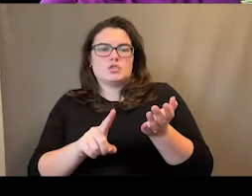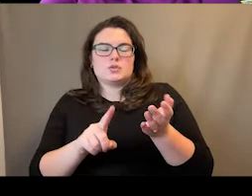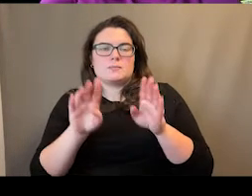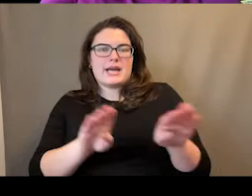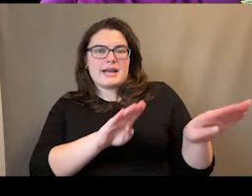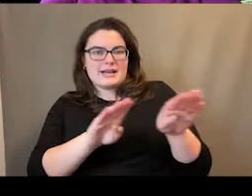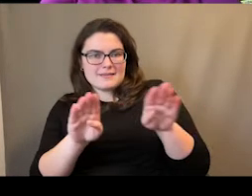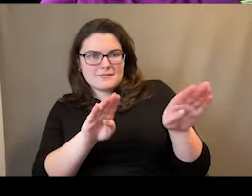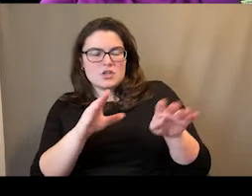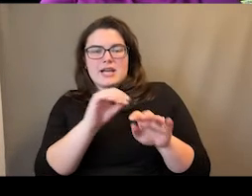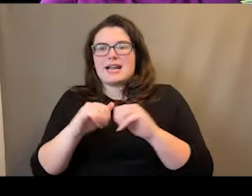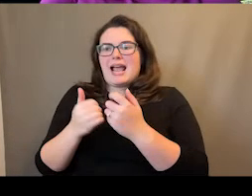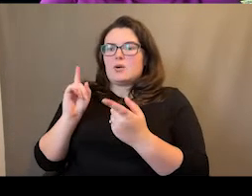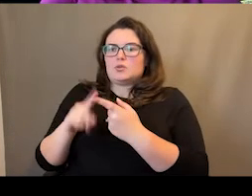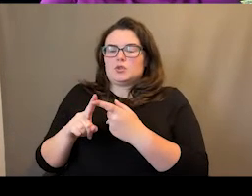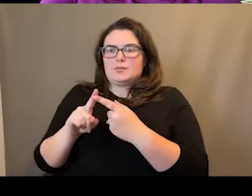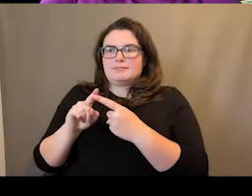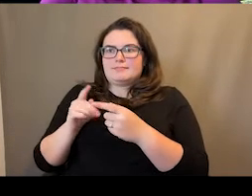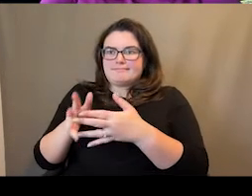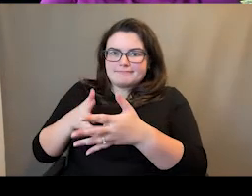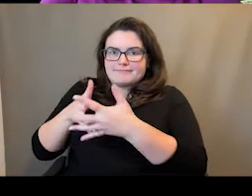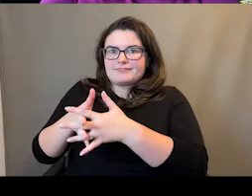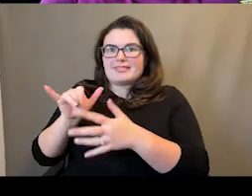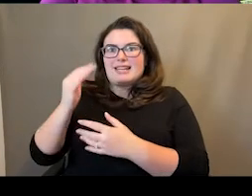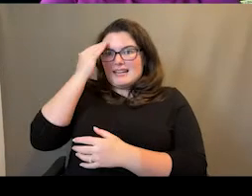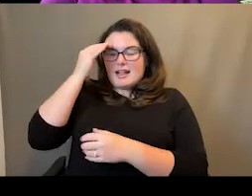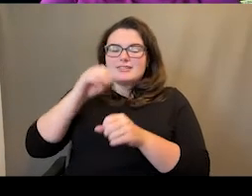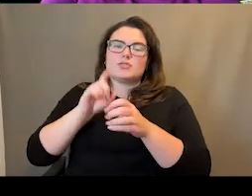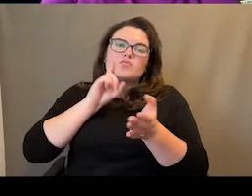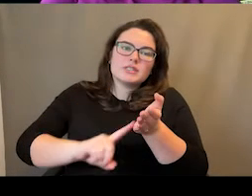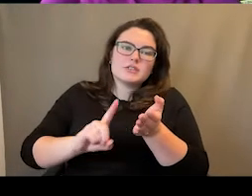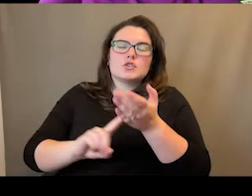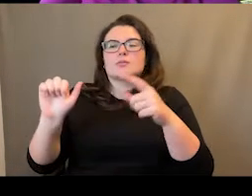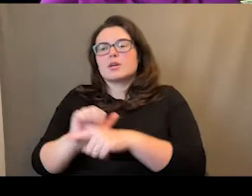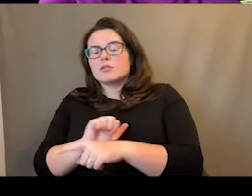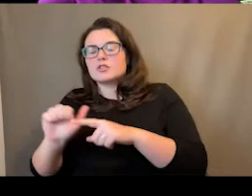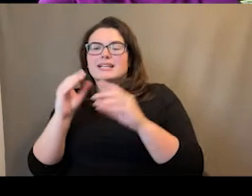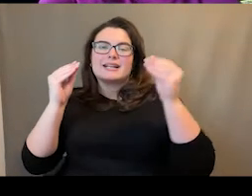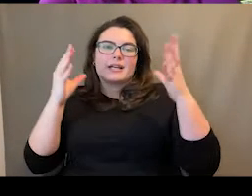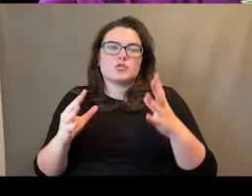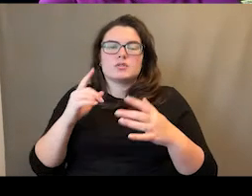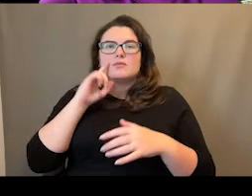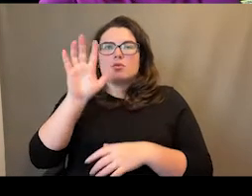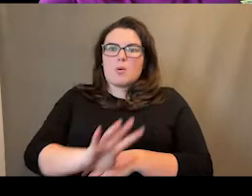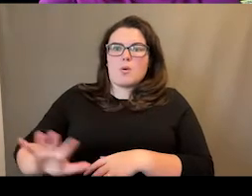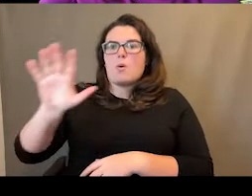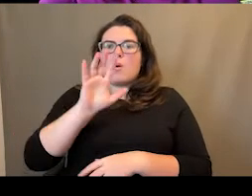instill that knowledge into researchers, practitioners, and educators across all career stages.